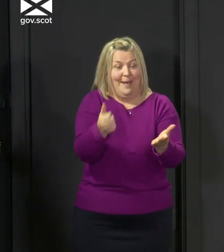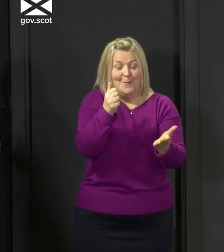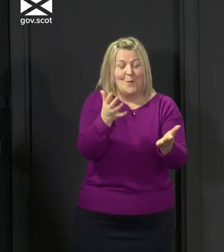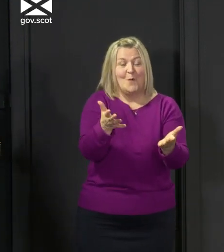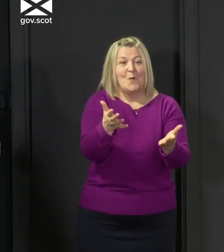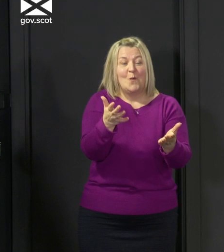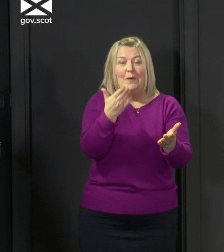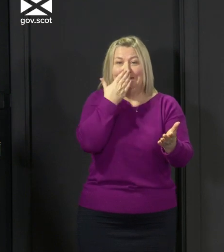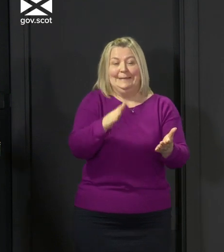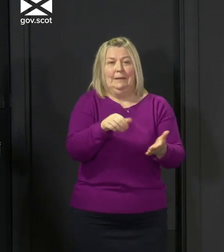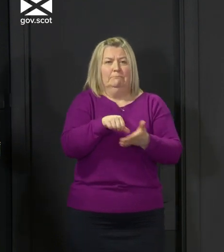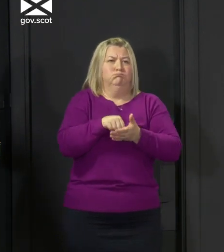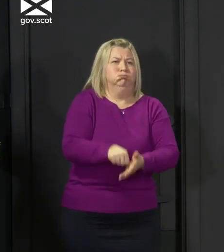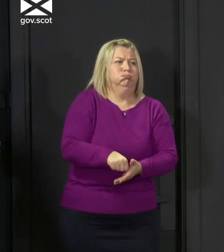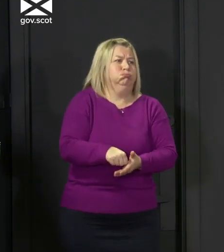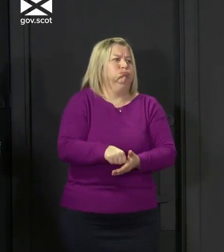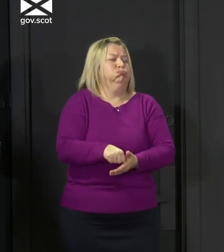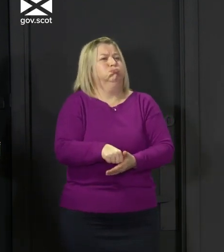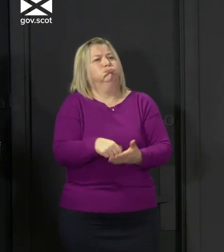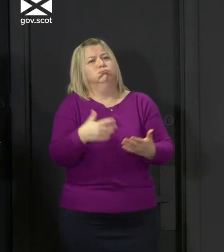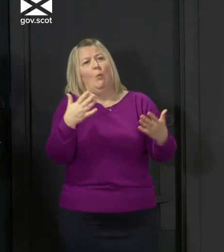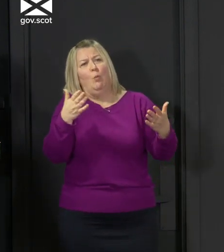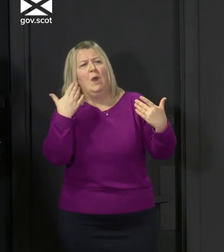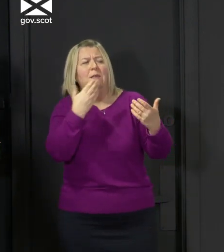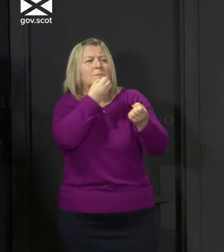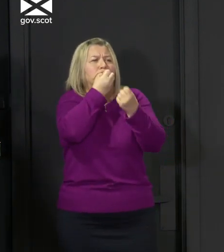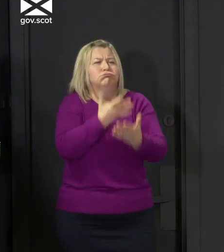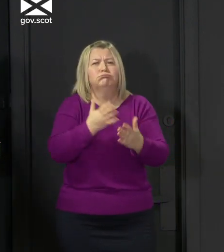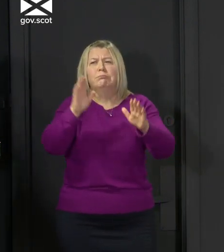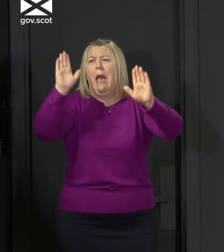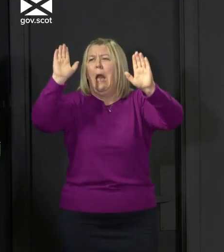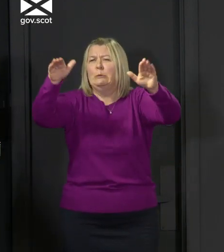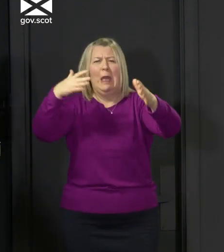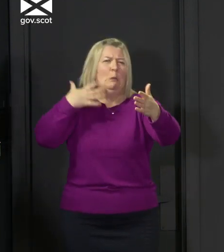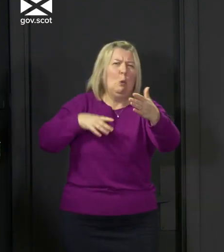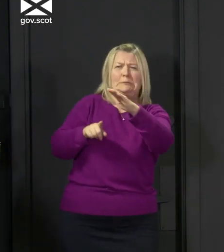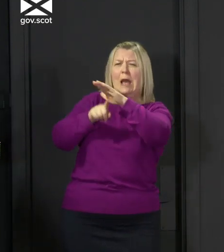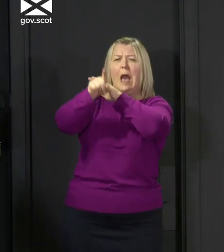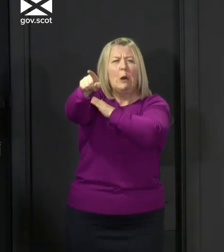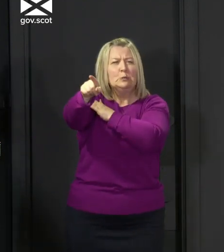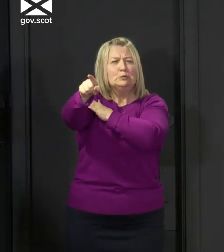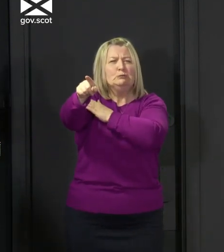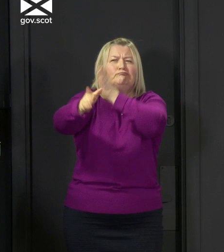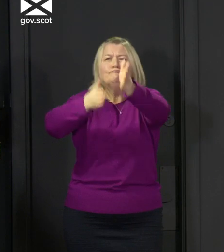harder as the weather improves, and as a degree of boredom possibly sets in. That will be